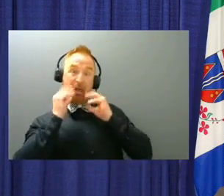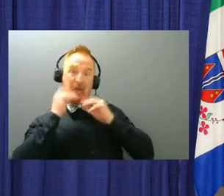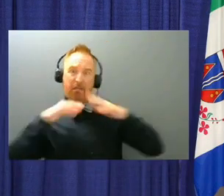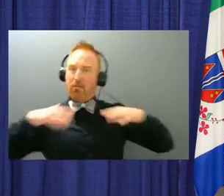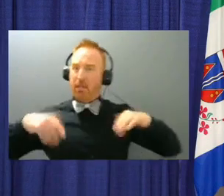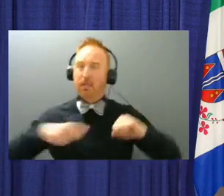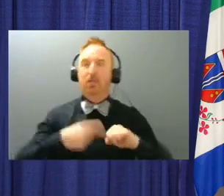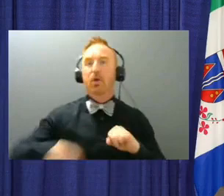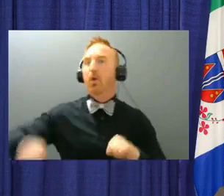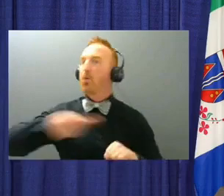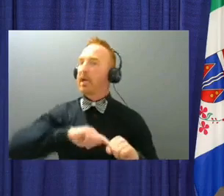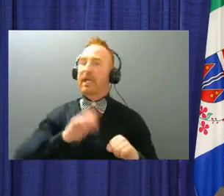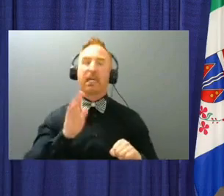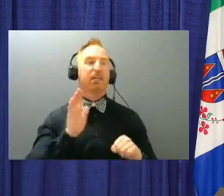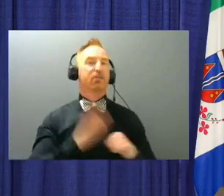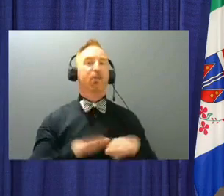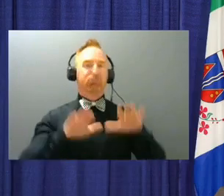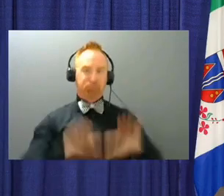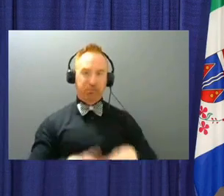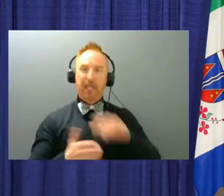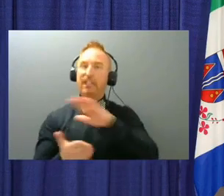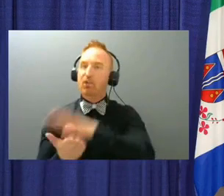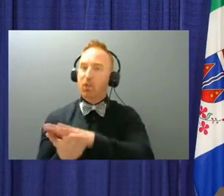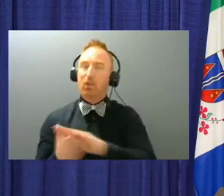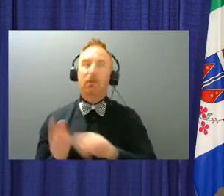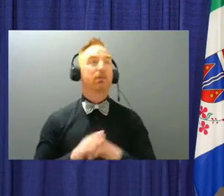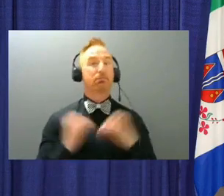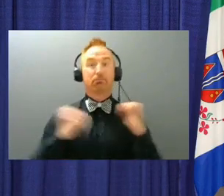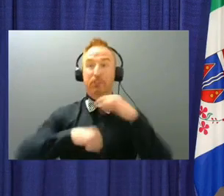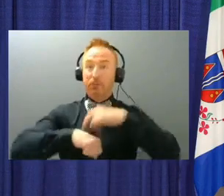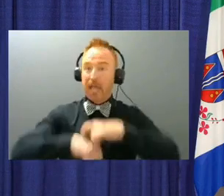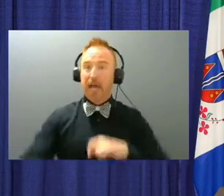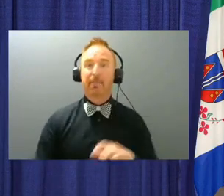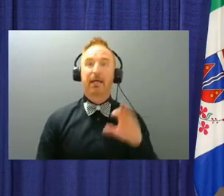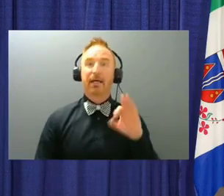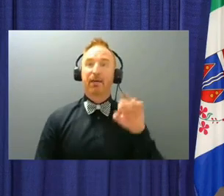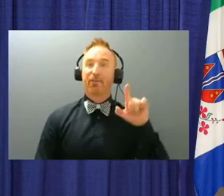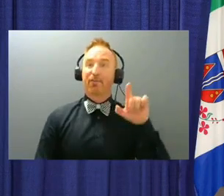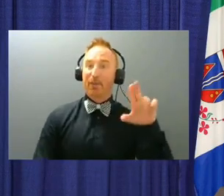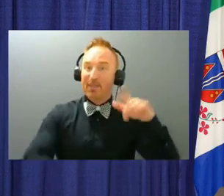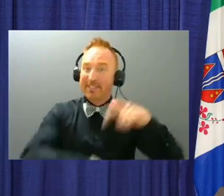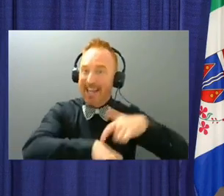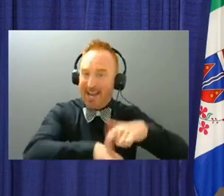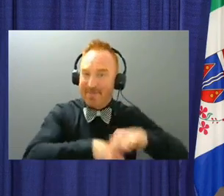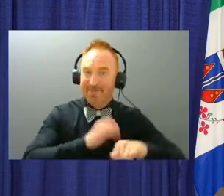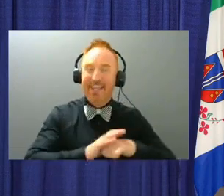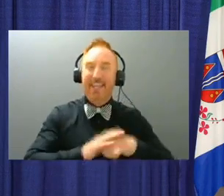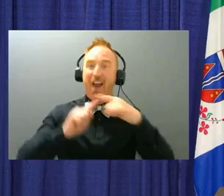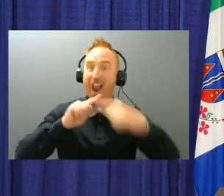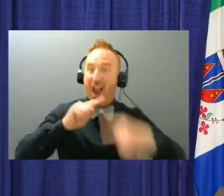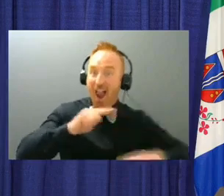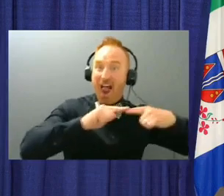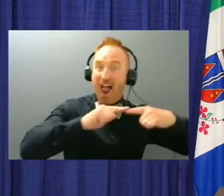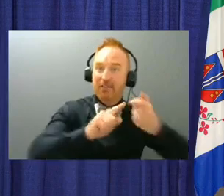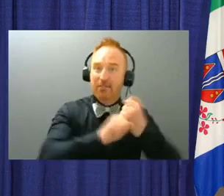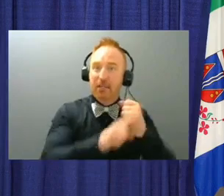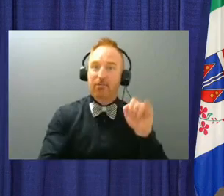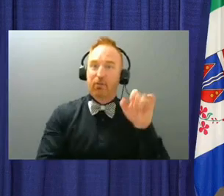for now, as we settle into school and winter and flu season, we should hold onto what we know works well, while we